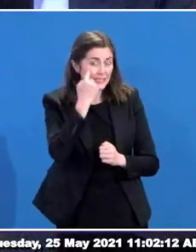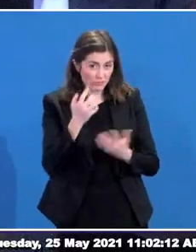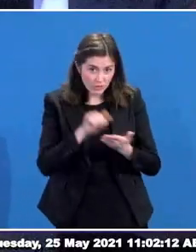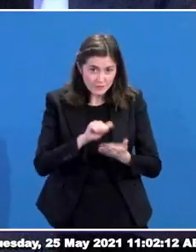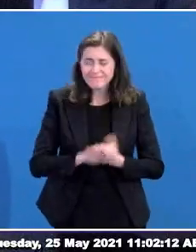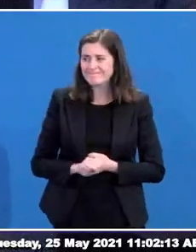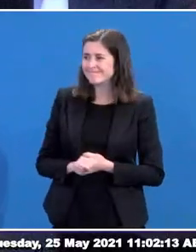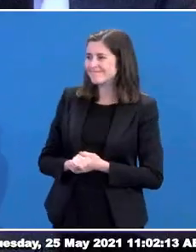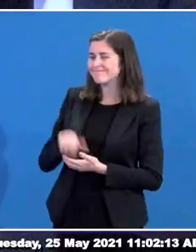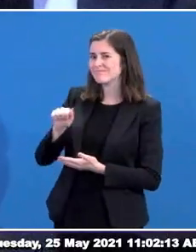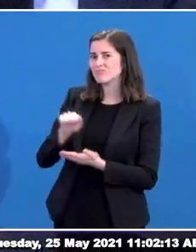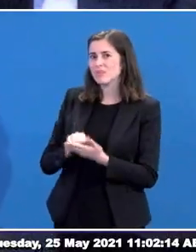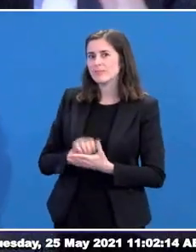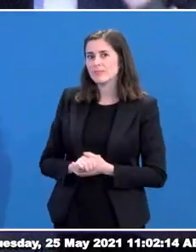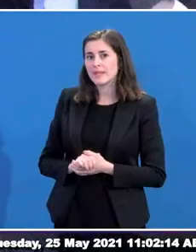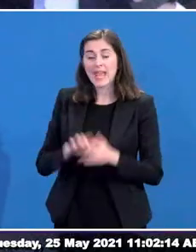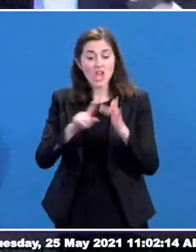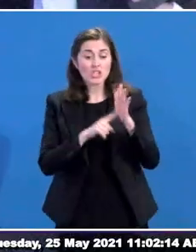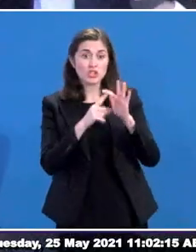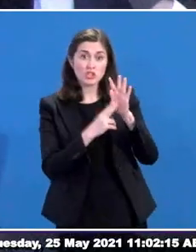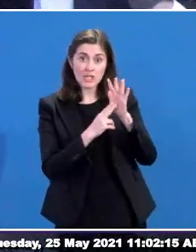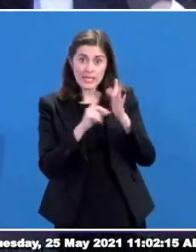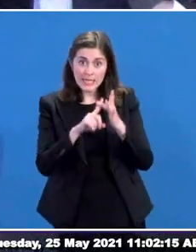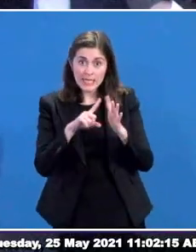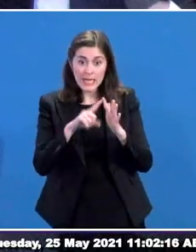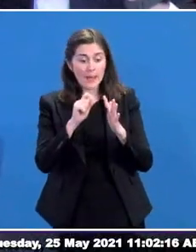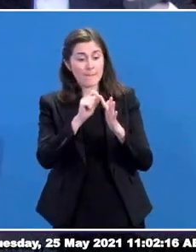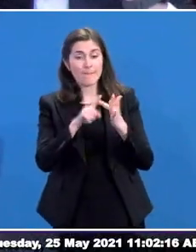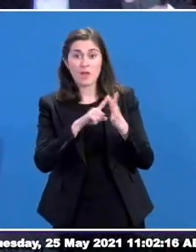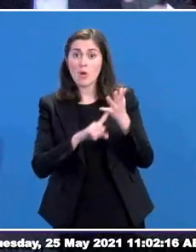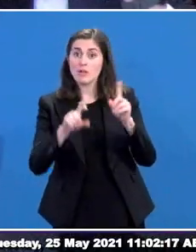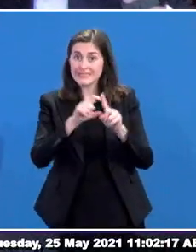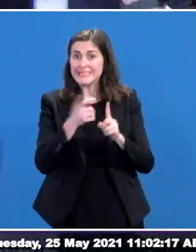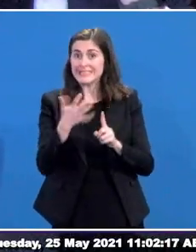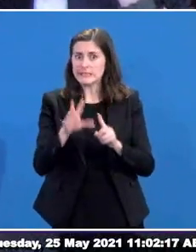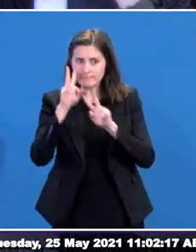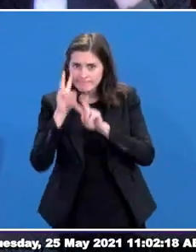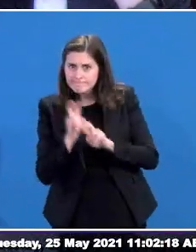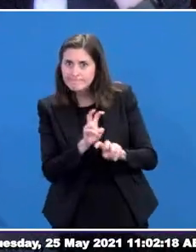And you are aware, aren't you? That Jennie Piaud did an investigation in relation to that incident? ELIZA: Yes.